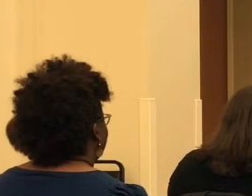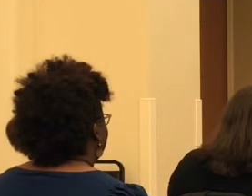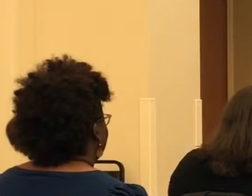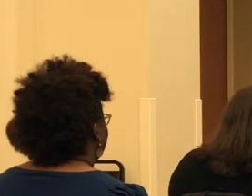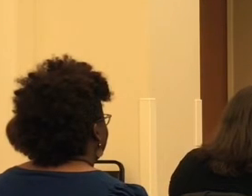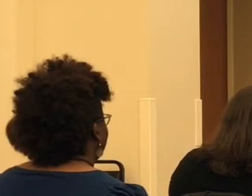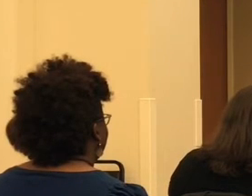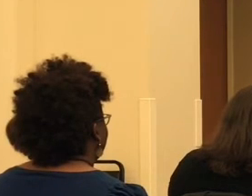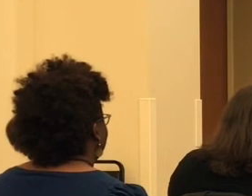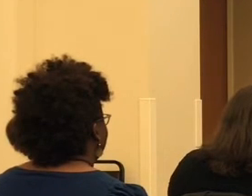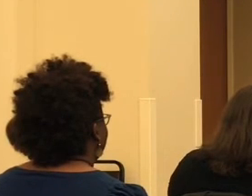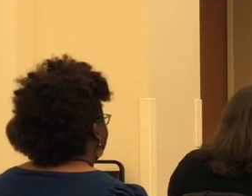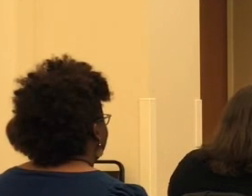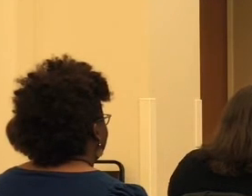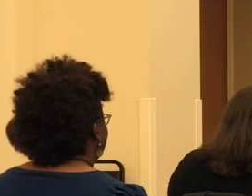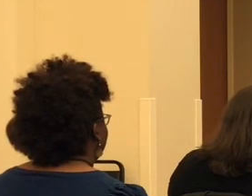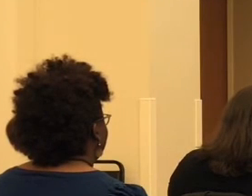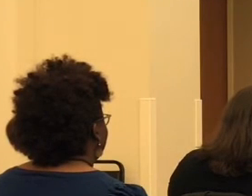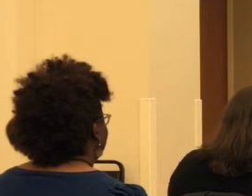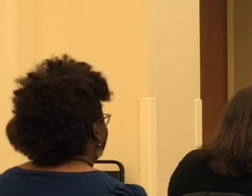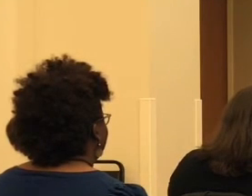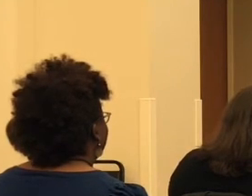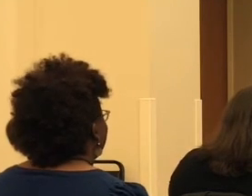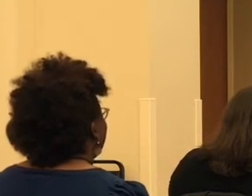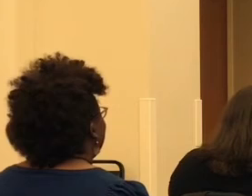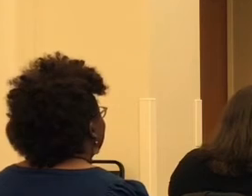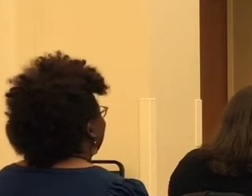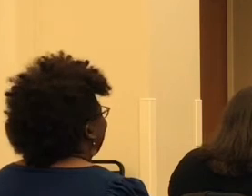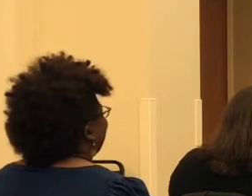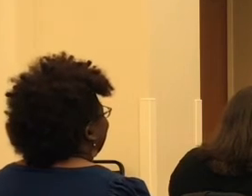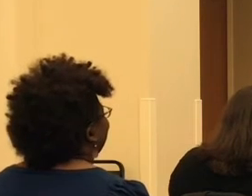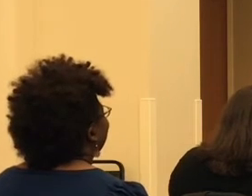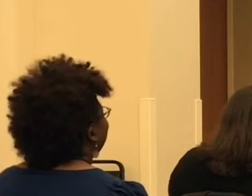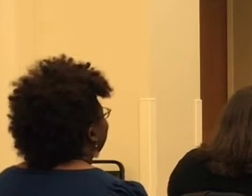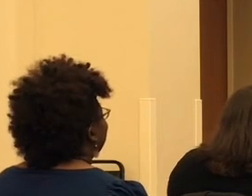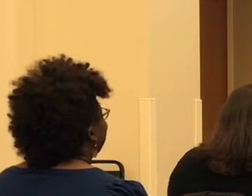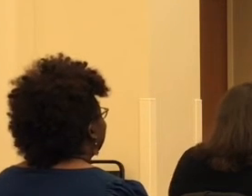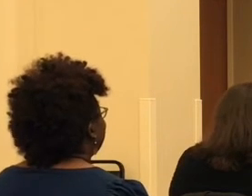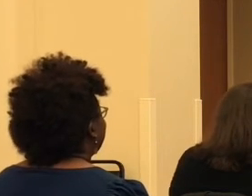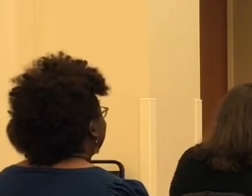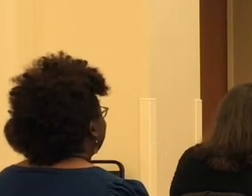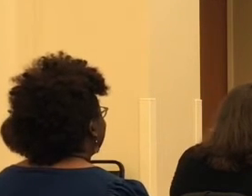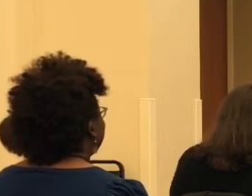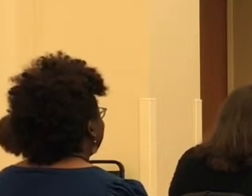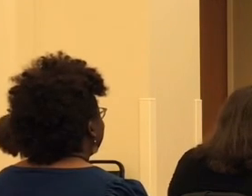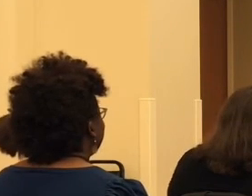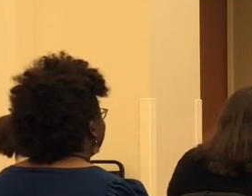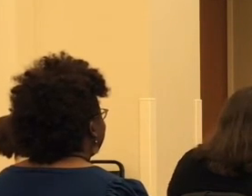But I don't think he's I don't think he's speaking English and my teacher said no yes He is and I said, but is he bored